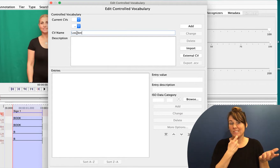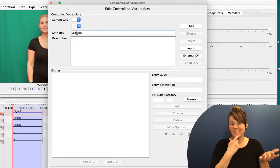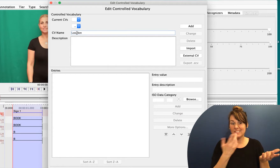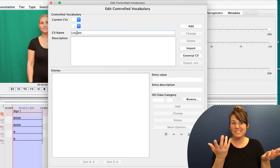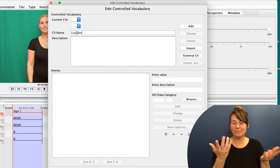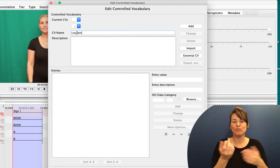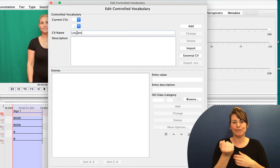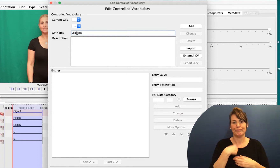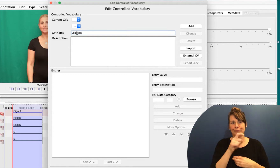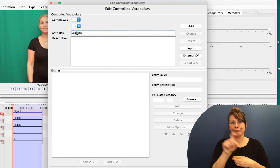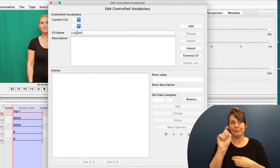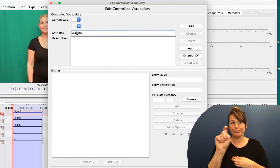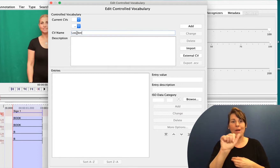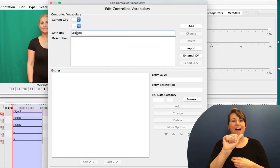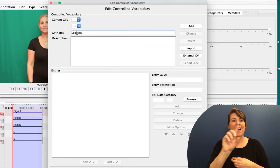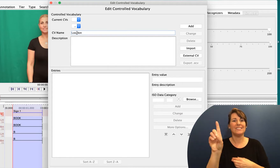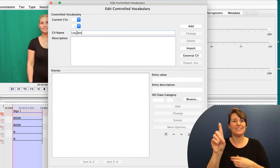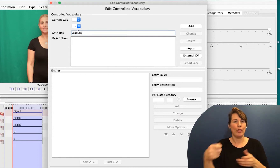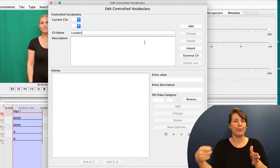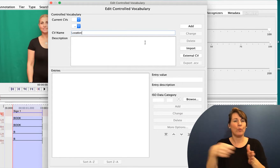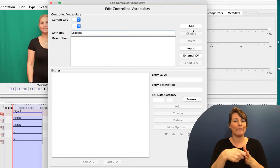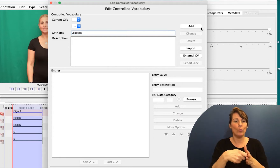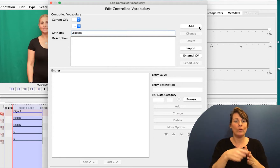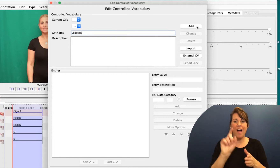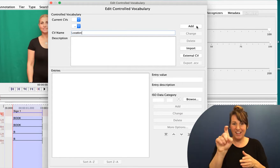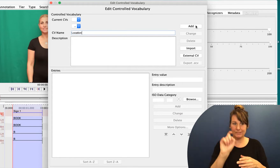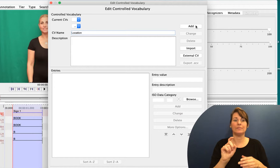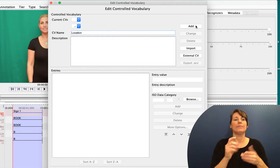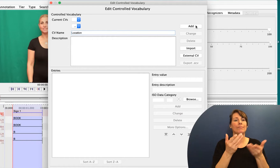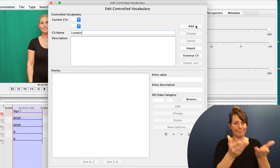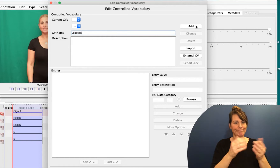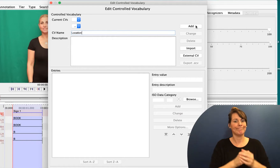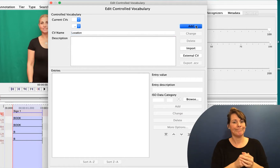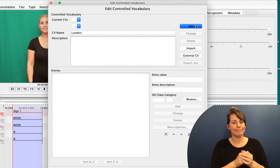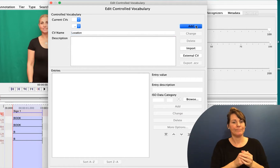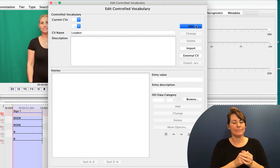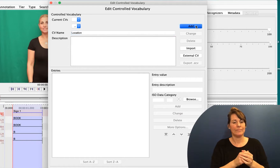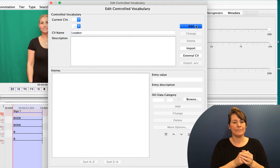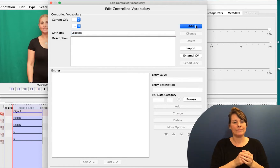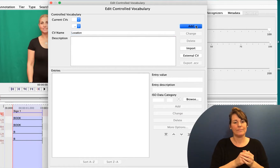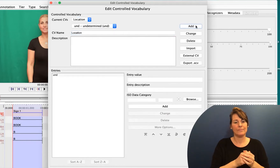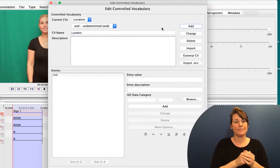because it will be common to both and I do "Add".